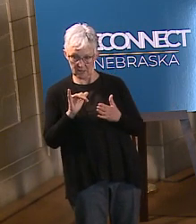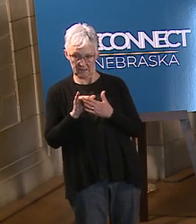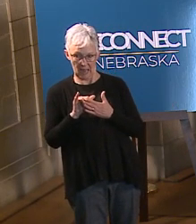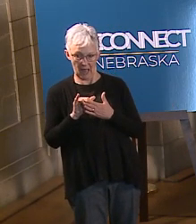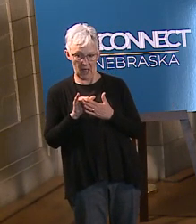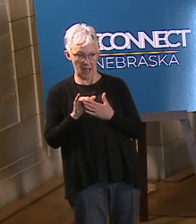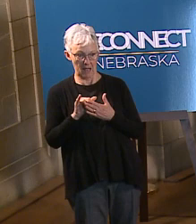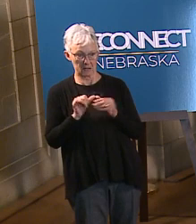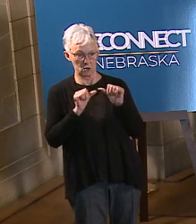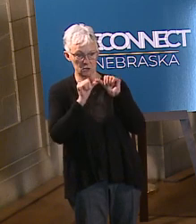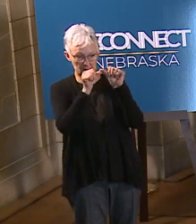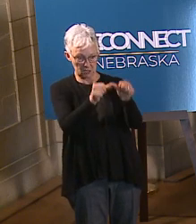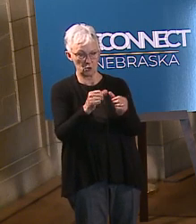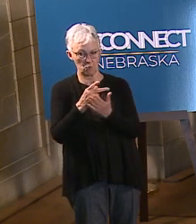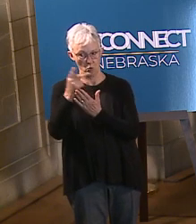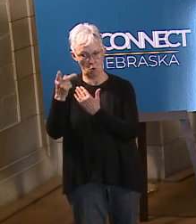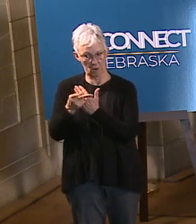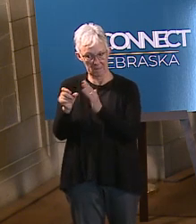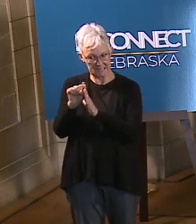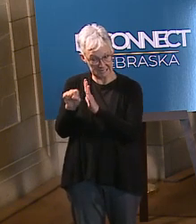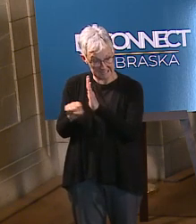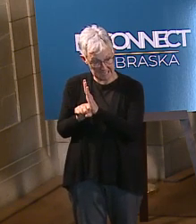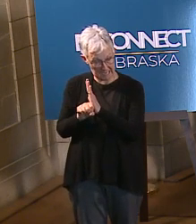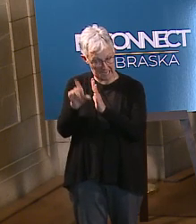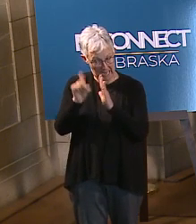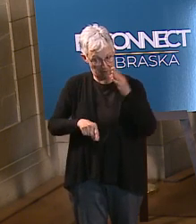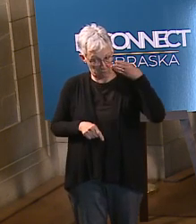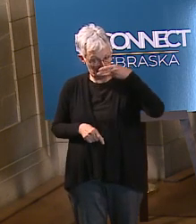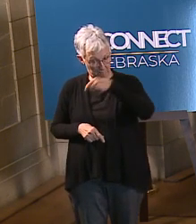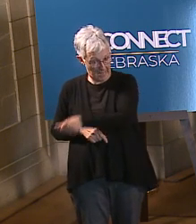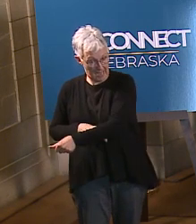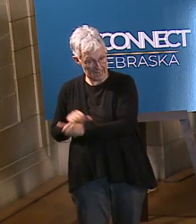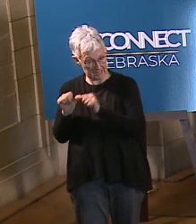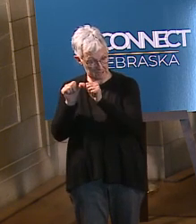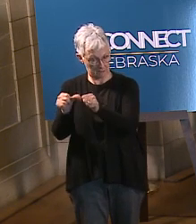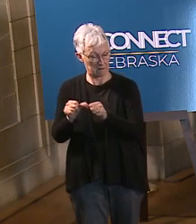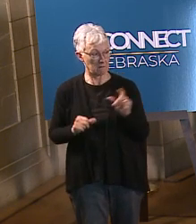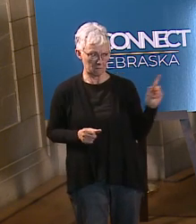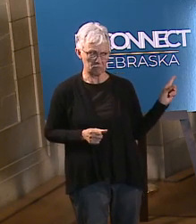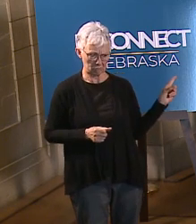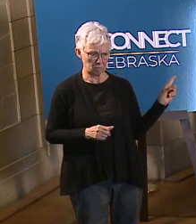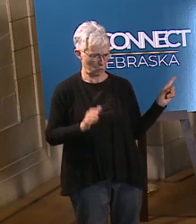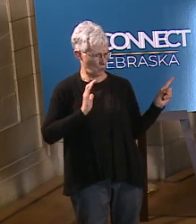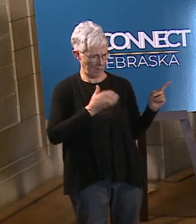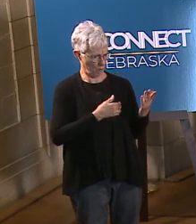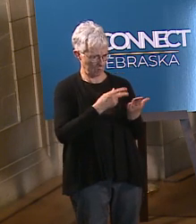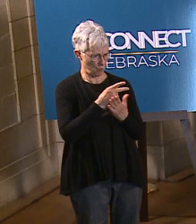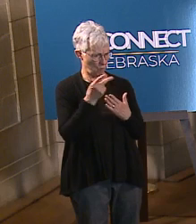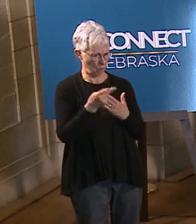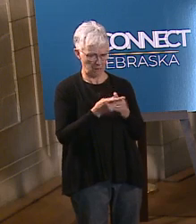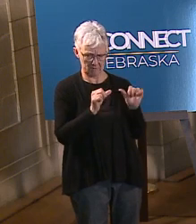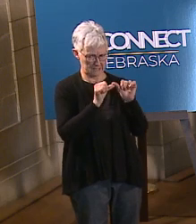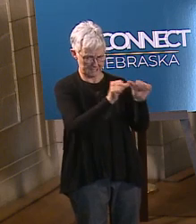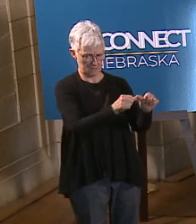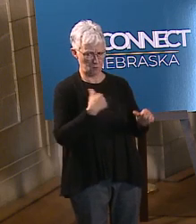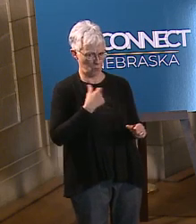WITH REGARD TO PROVIDING